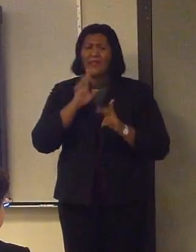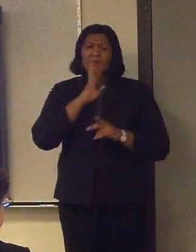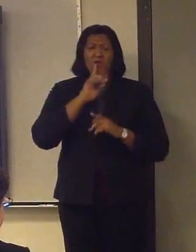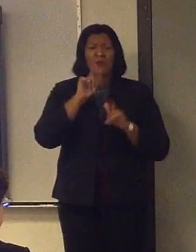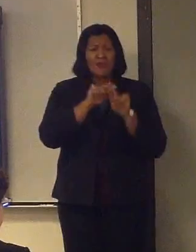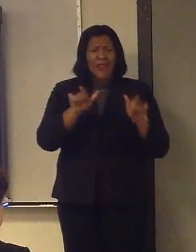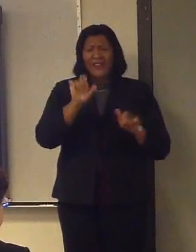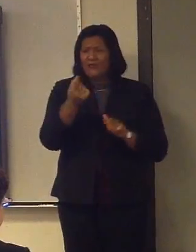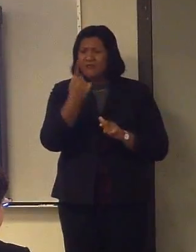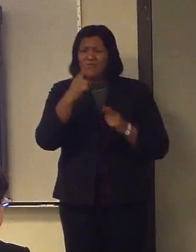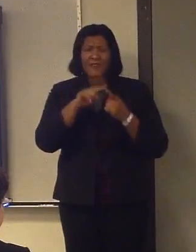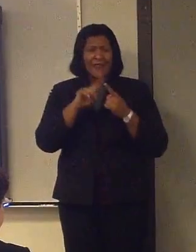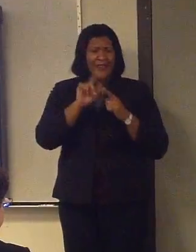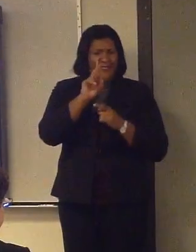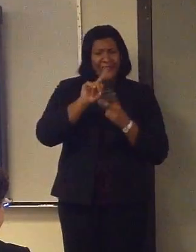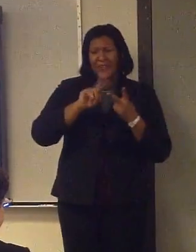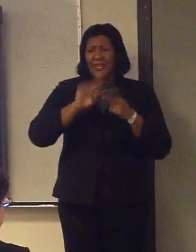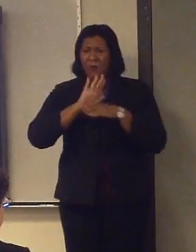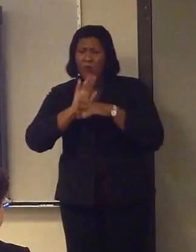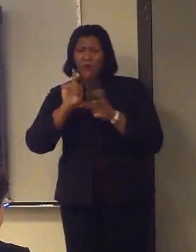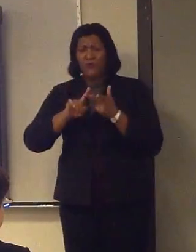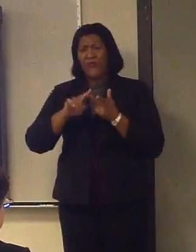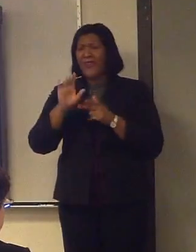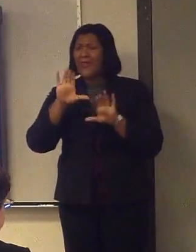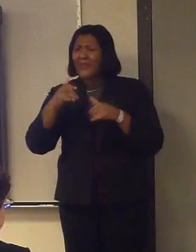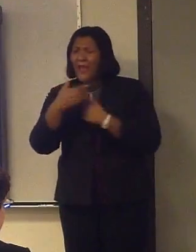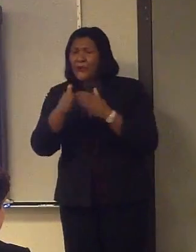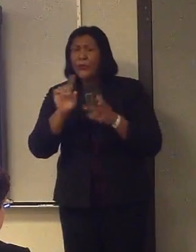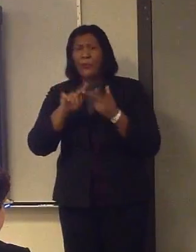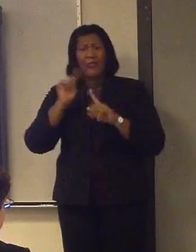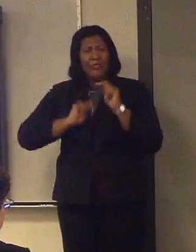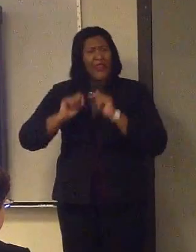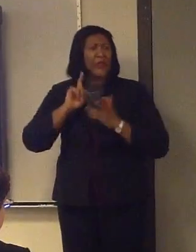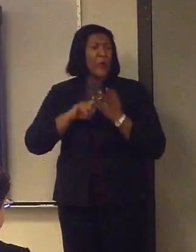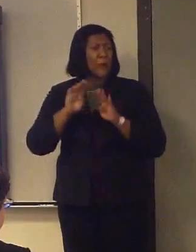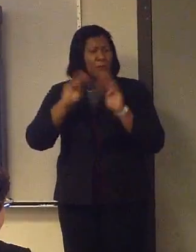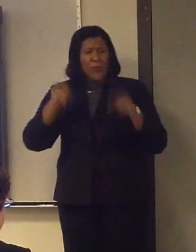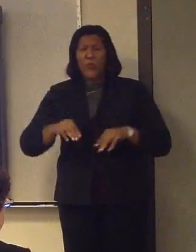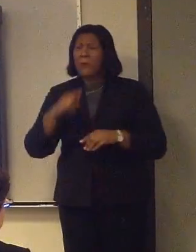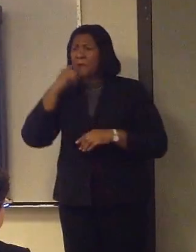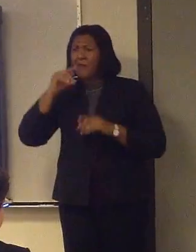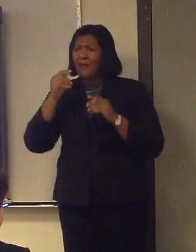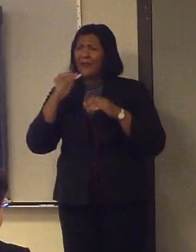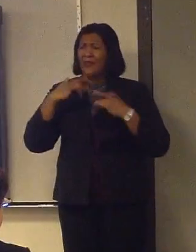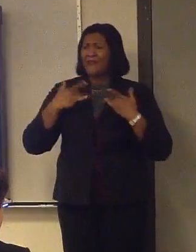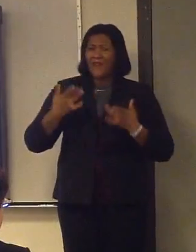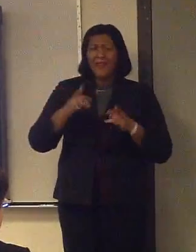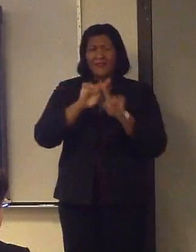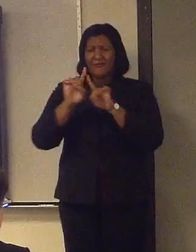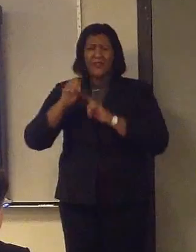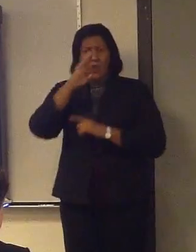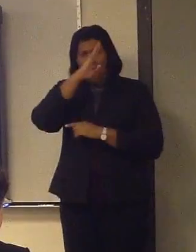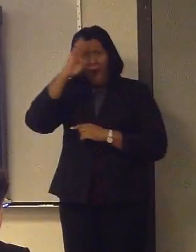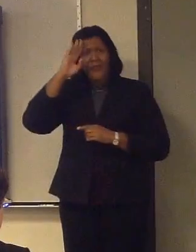conferences, classrooms, theaters, museums, public events, hospitals, the work place.